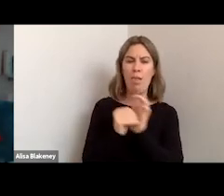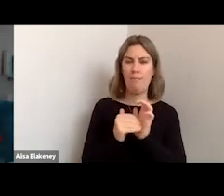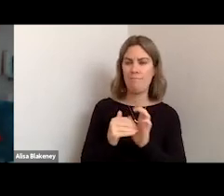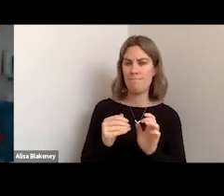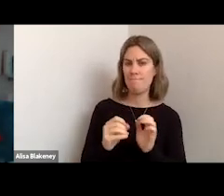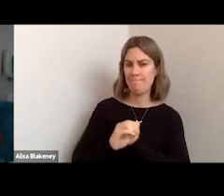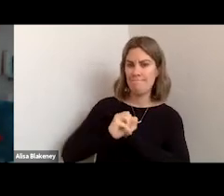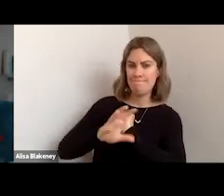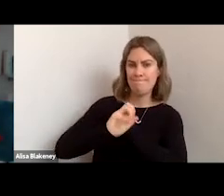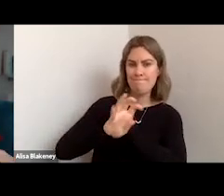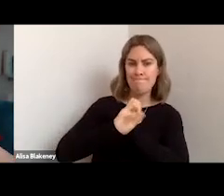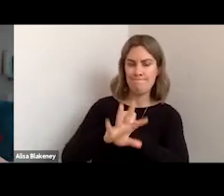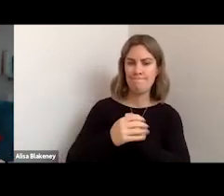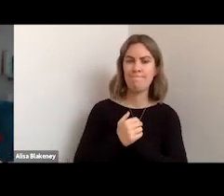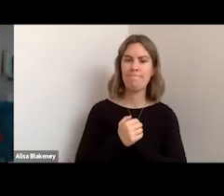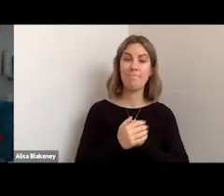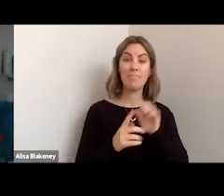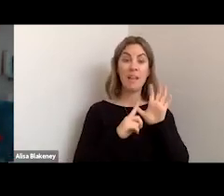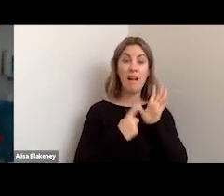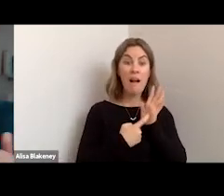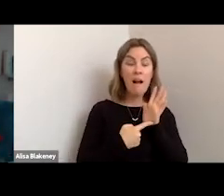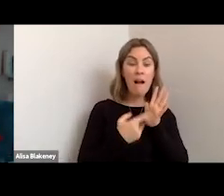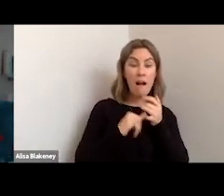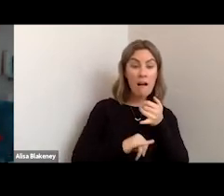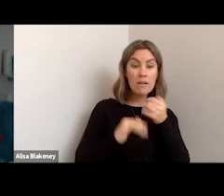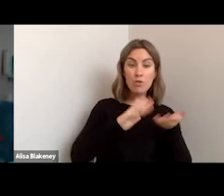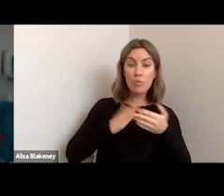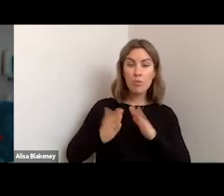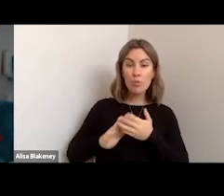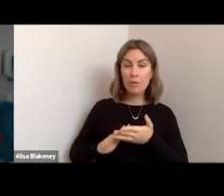this in the arts community? There's undoubtedly arts bloggers, arts